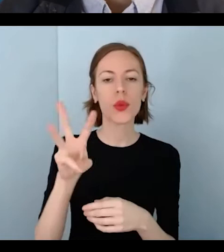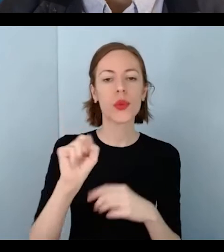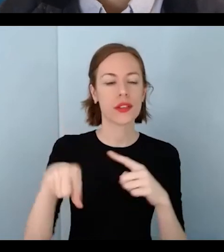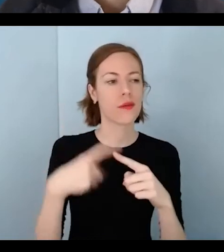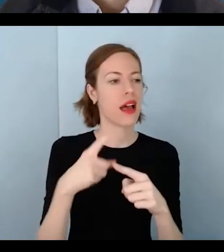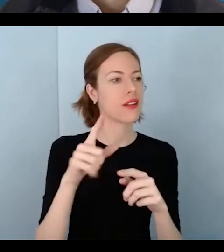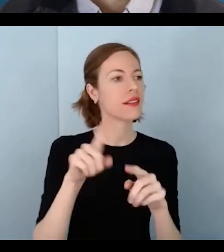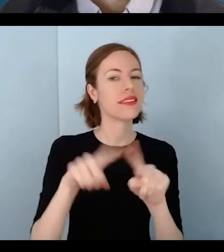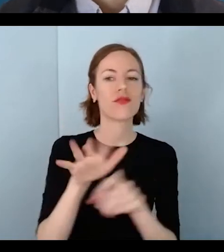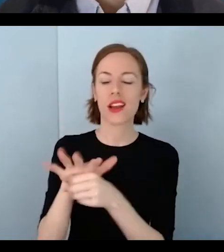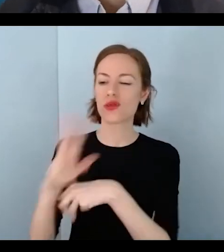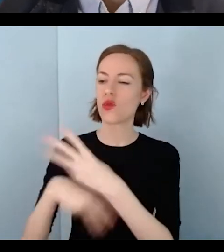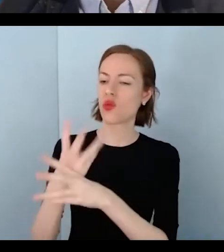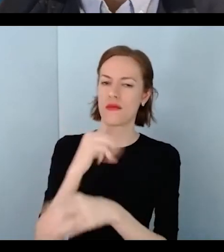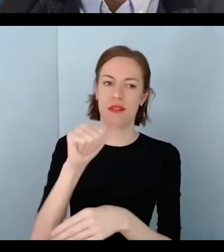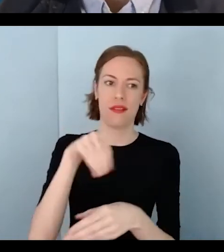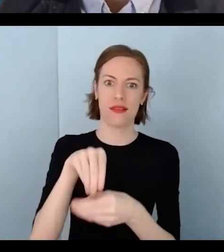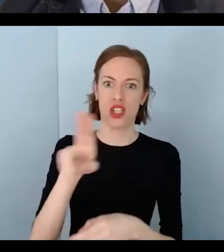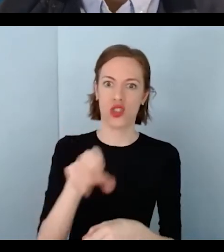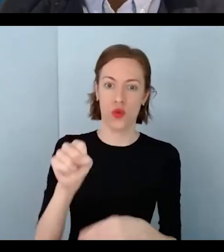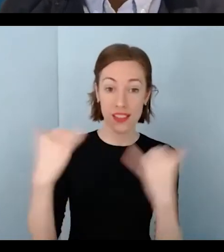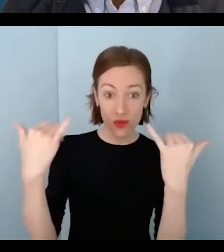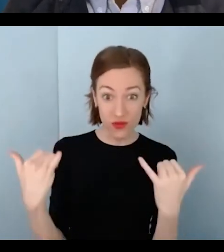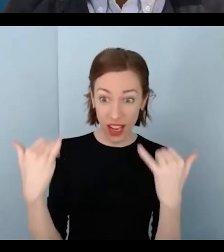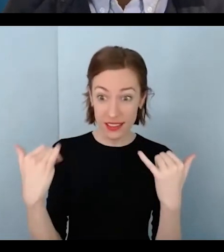Four years later the group now has 26 million subscribers.